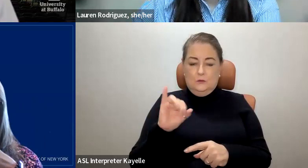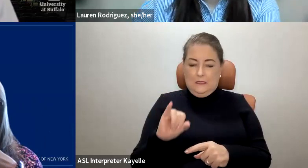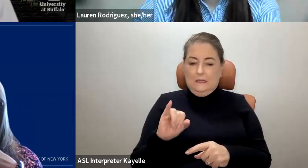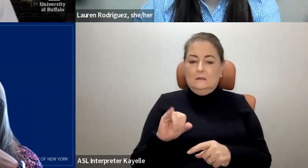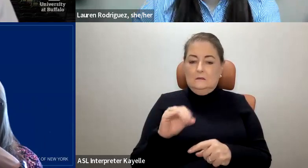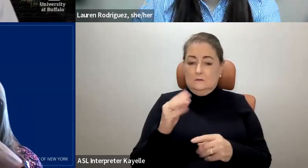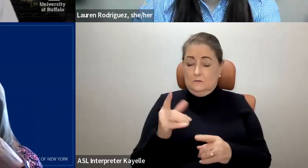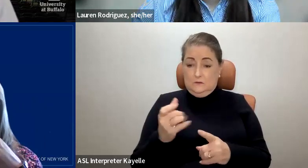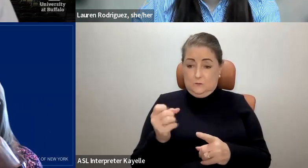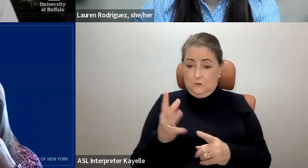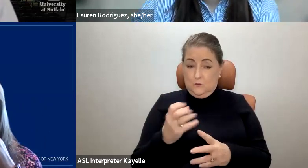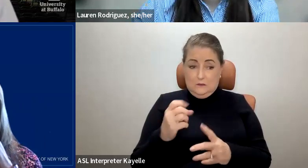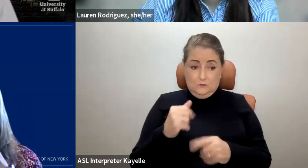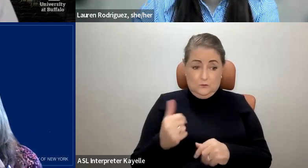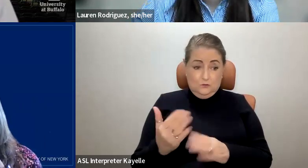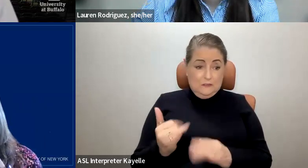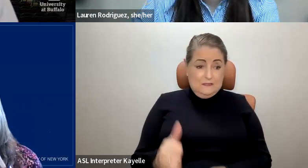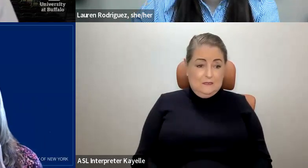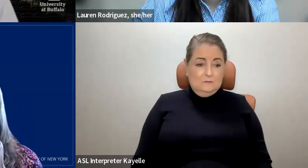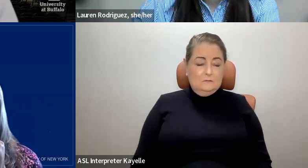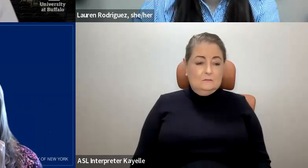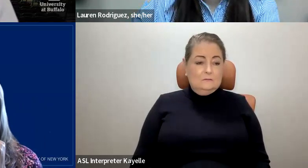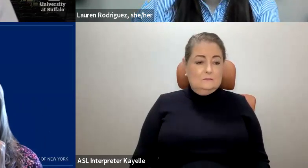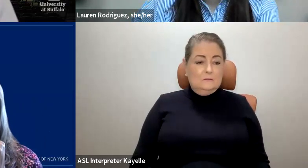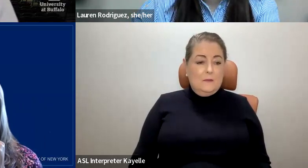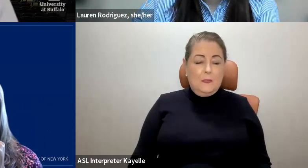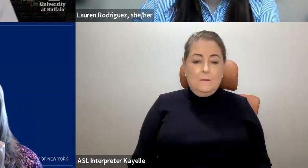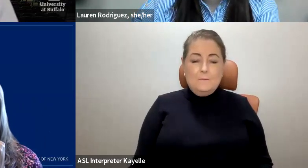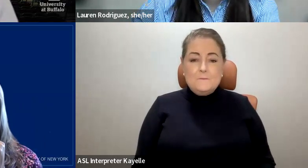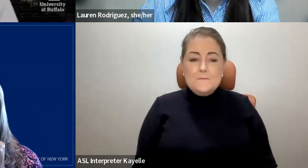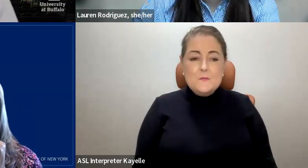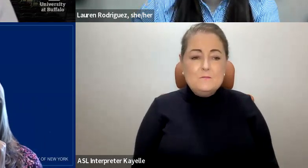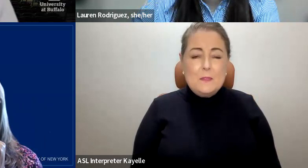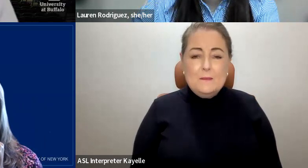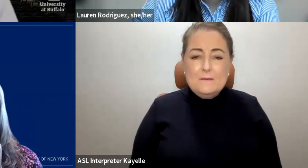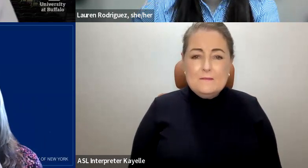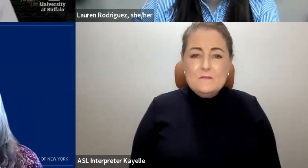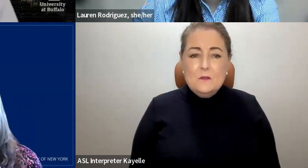wants to address CUNY.